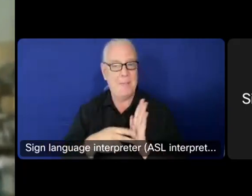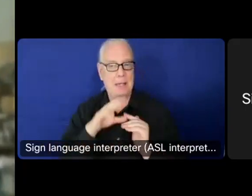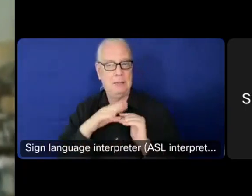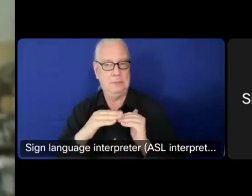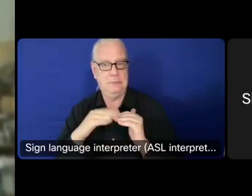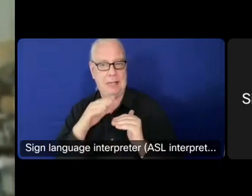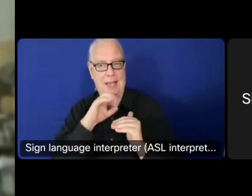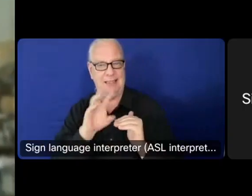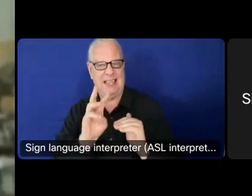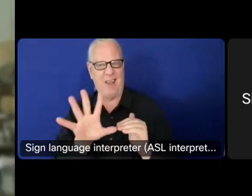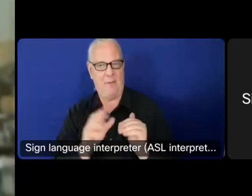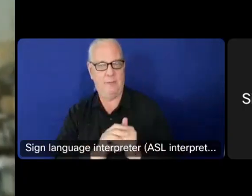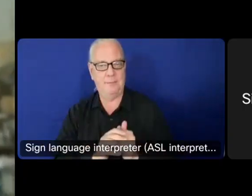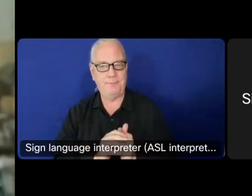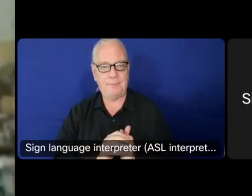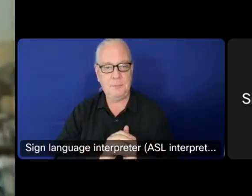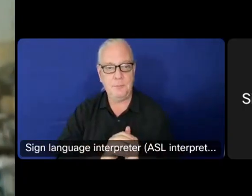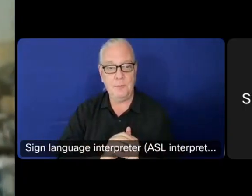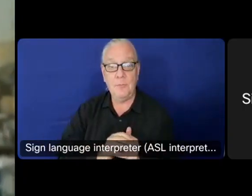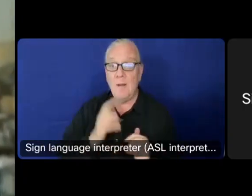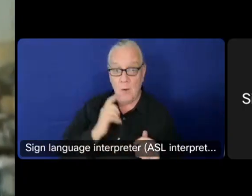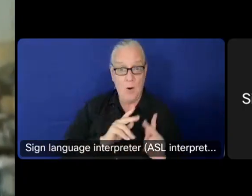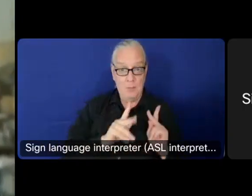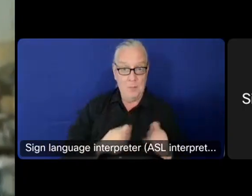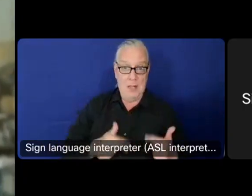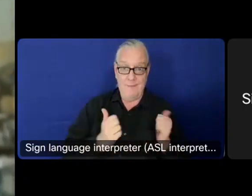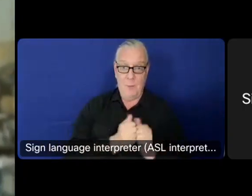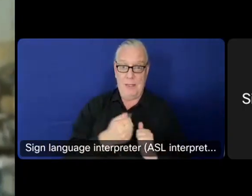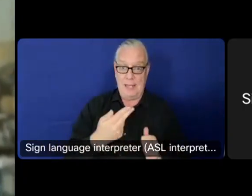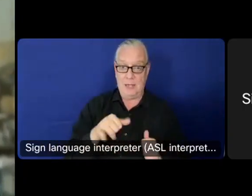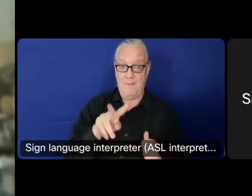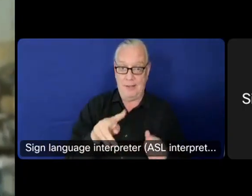benchmark for people living with HIV is 50 and that is because